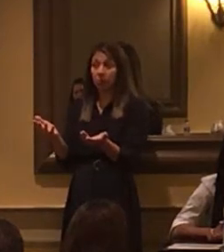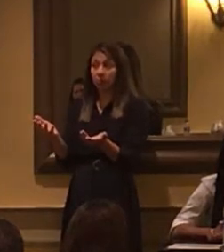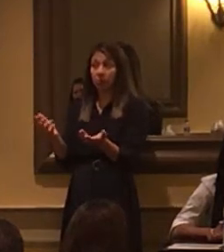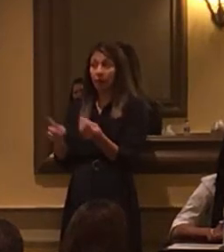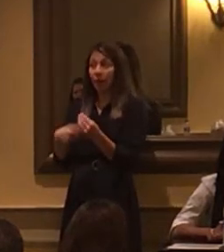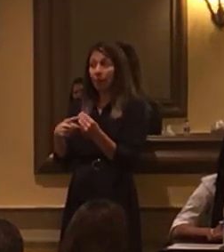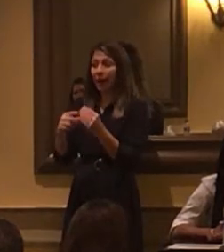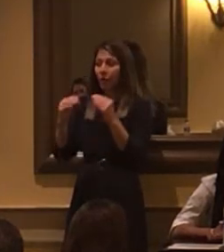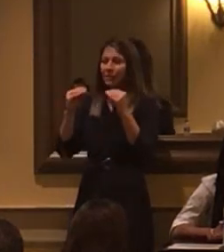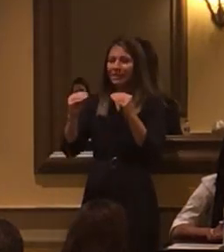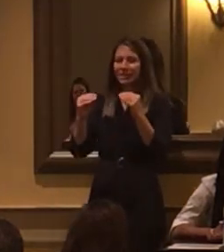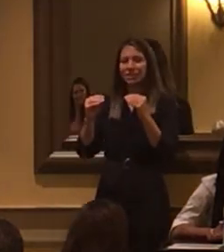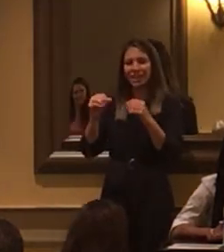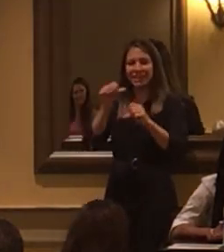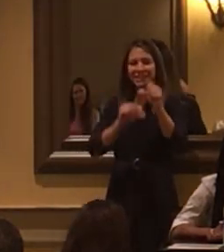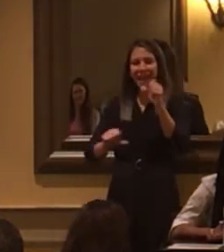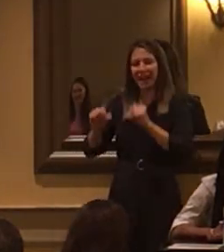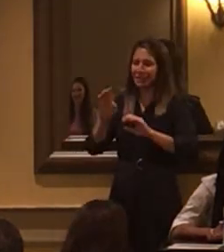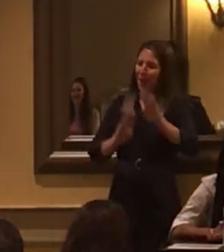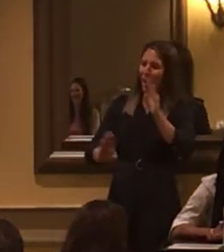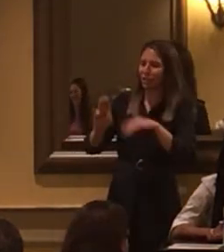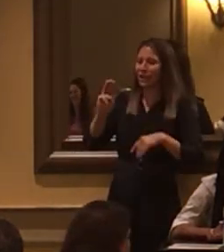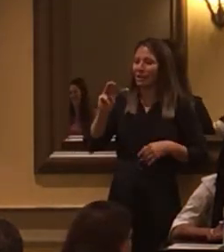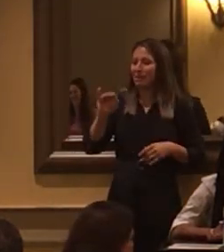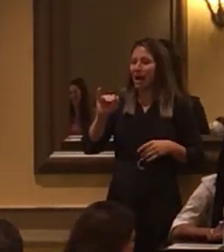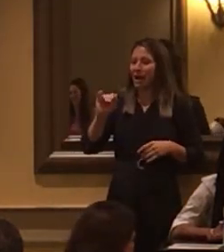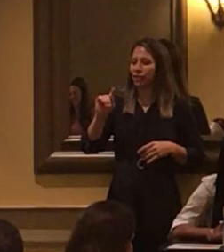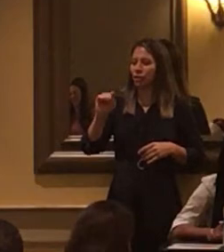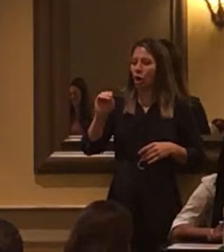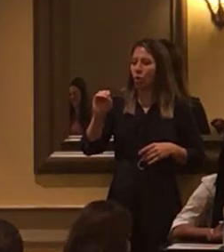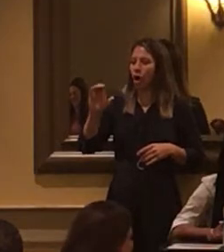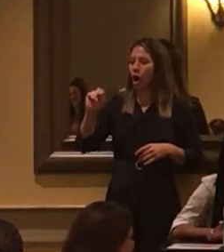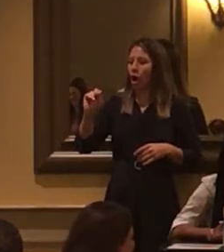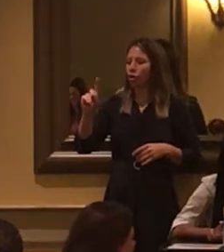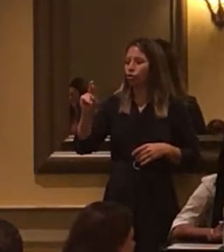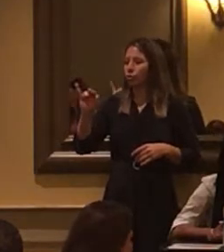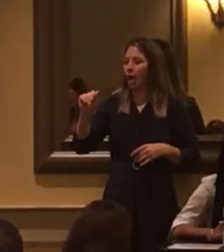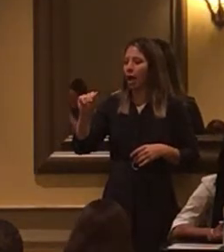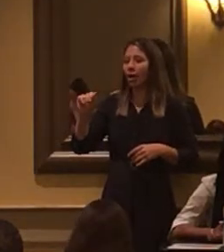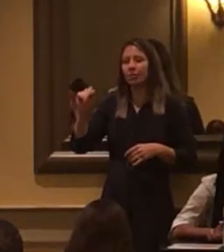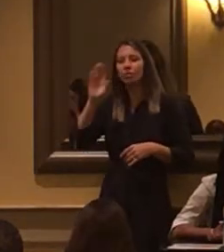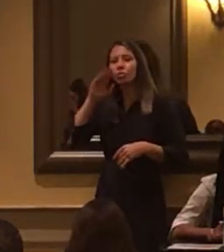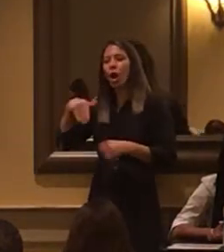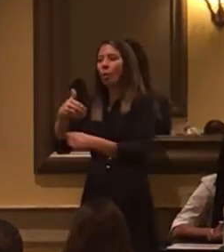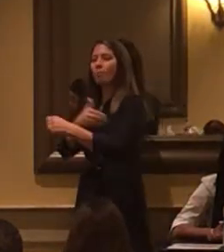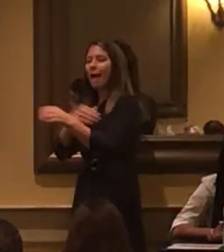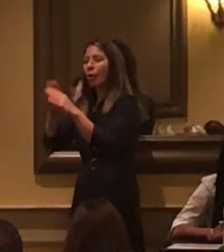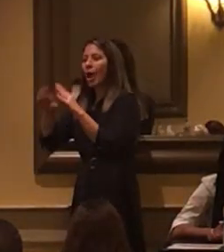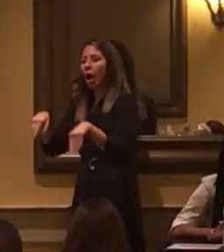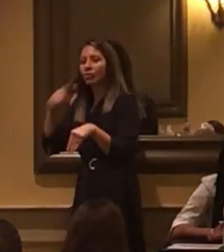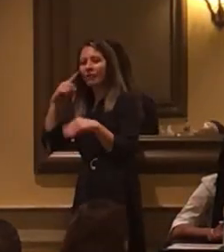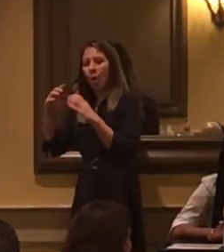the powerhouse doesn't fail. But... I think it would be super helpful for kids